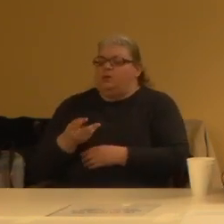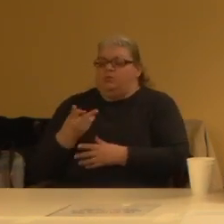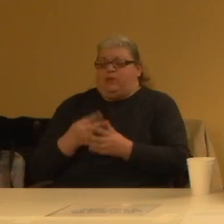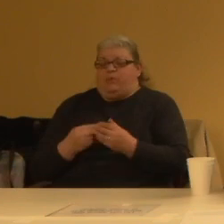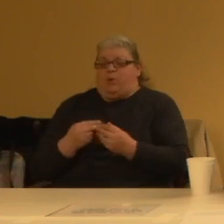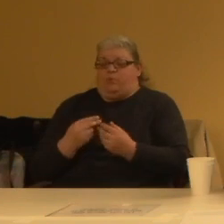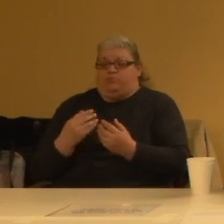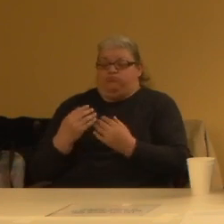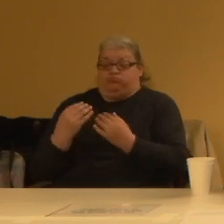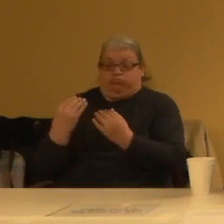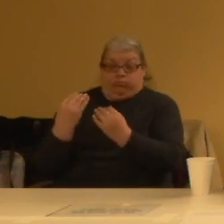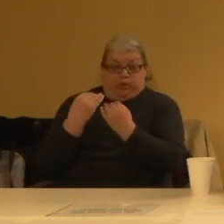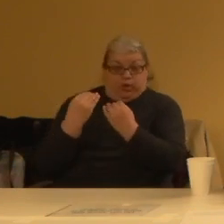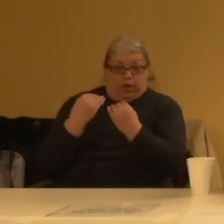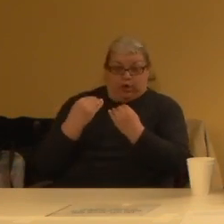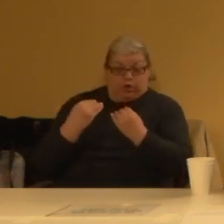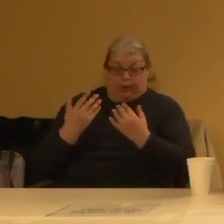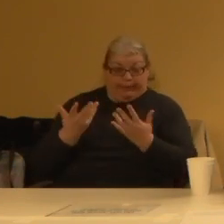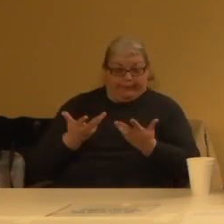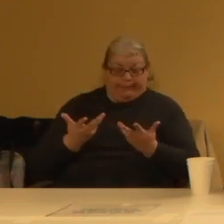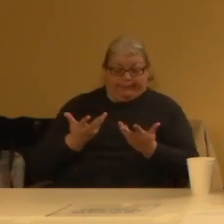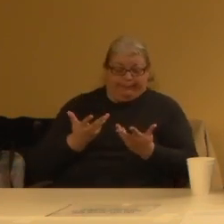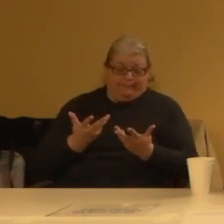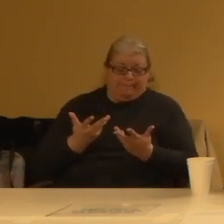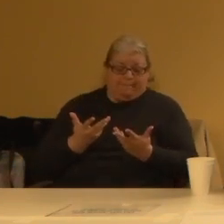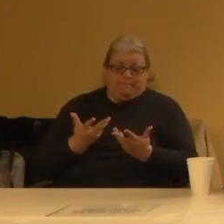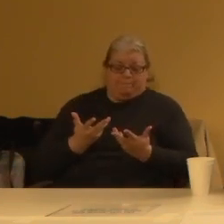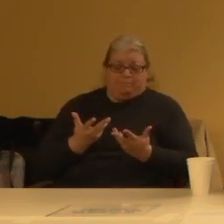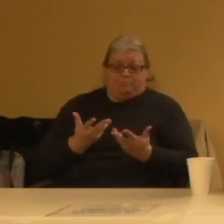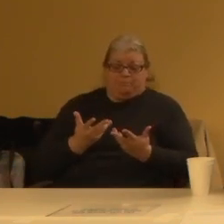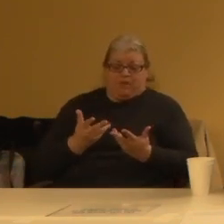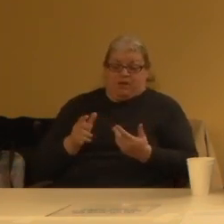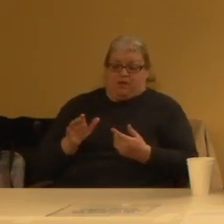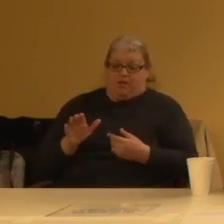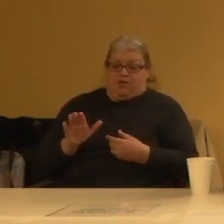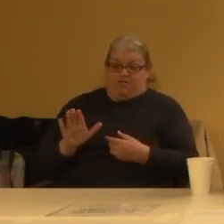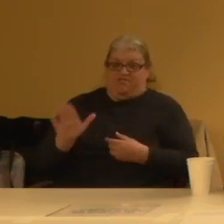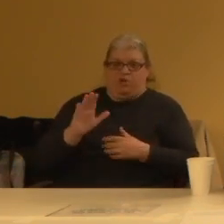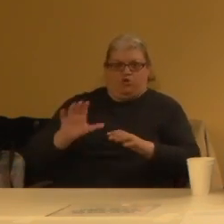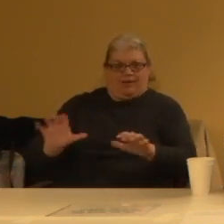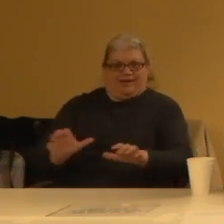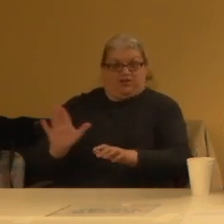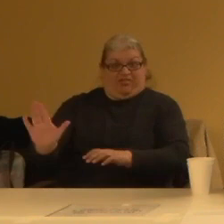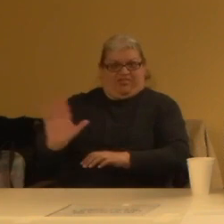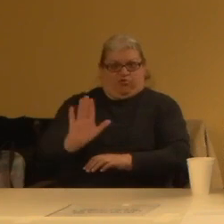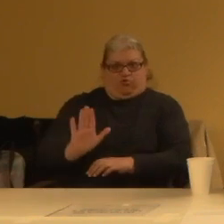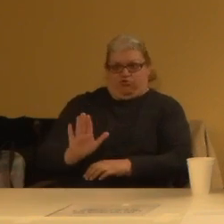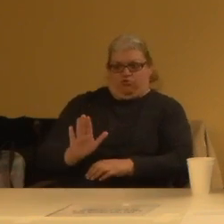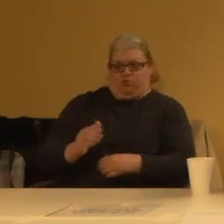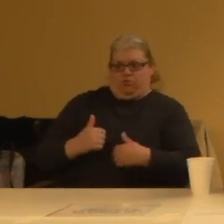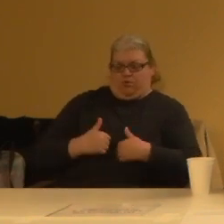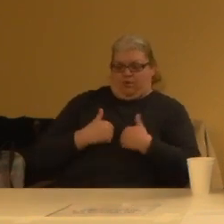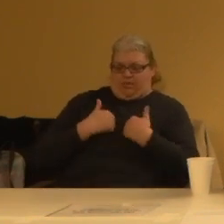everyone, is that they basically, through their actions, the way they live their lives and what they tried to instill in me,